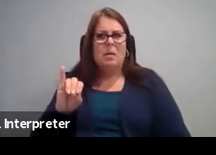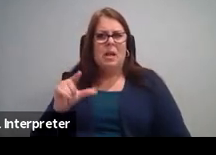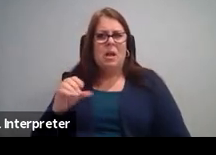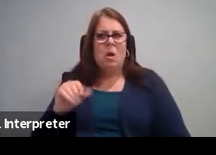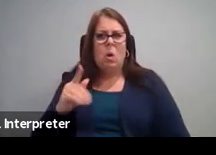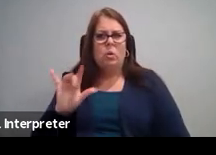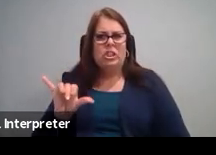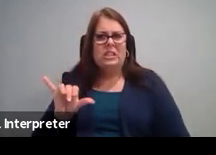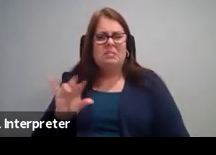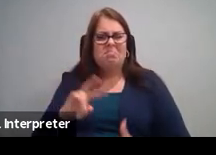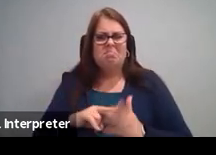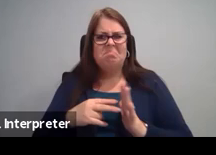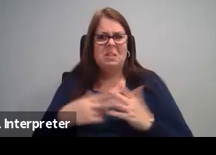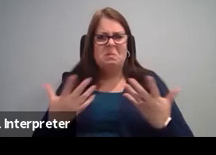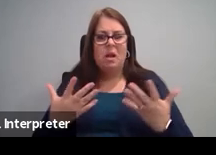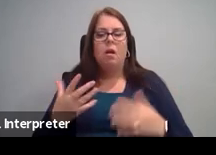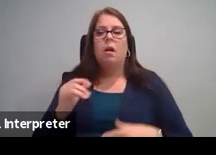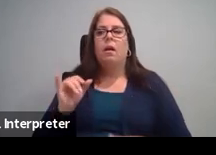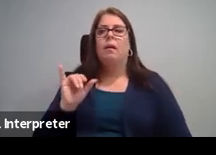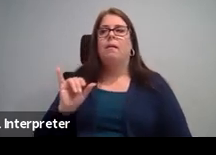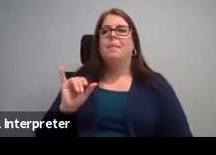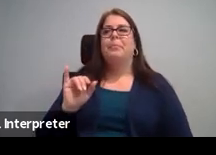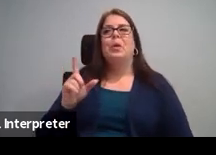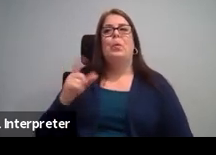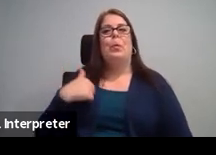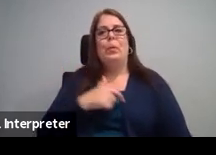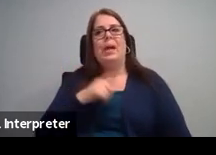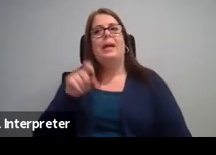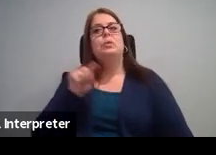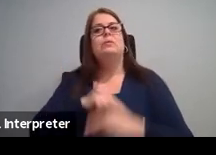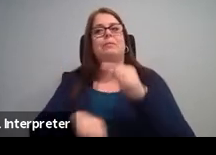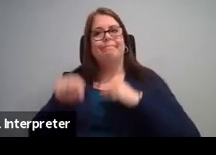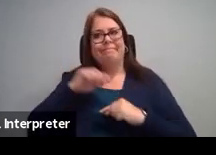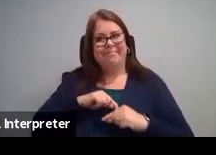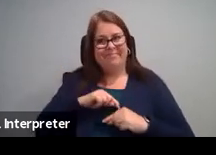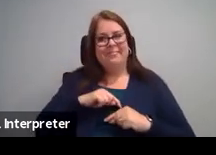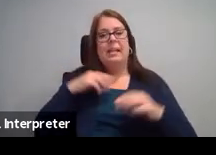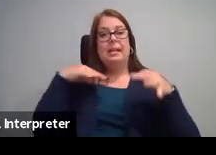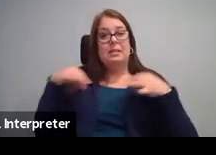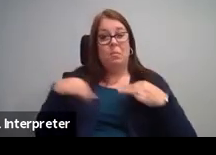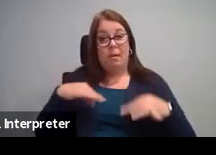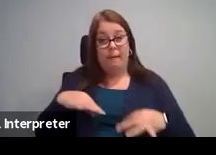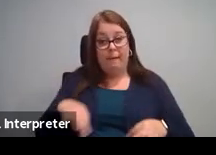Cathy Reznicek: And and slow down quite a bit, but we were are going to continue to develop this out.